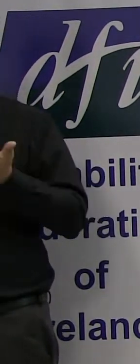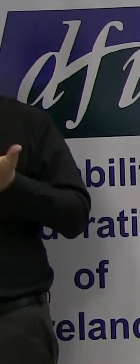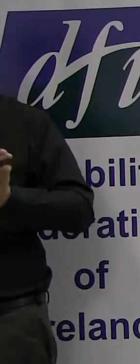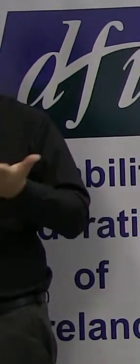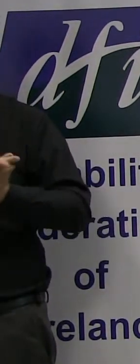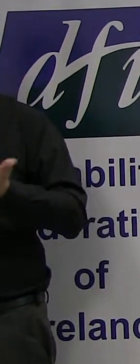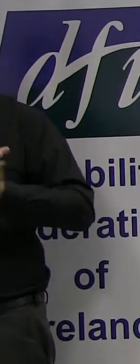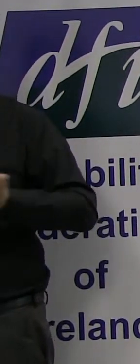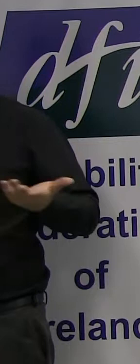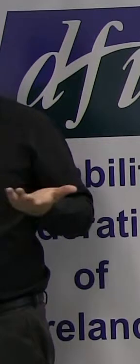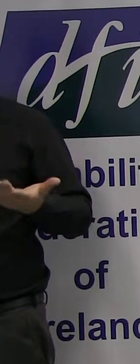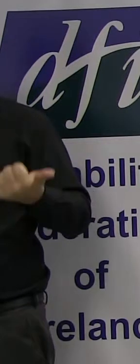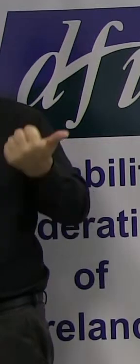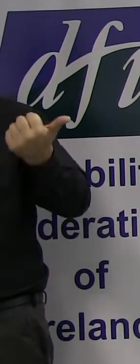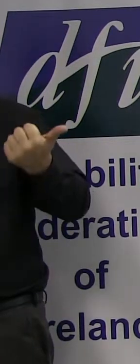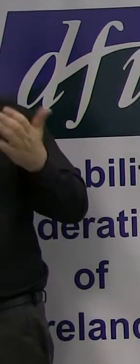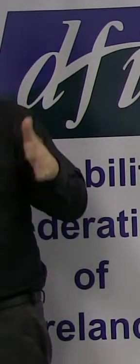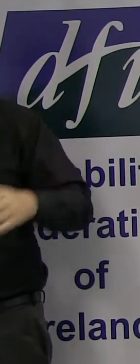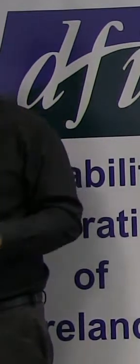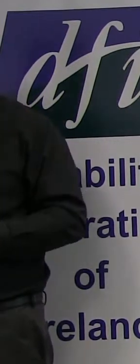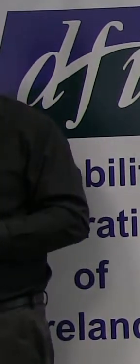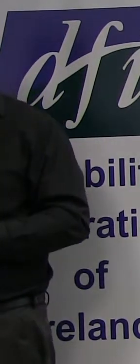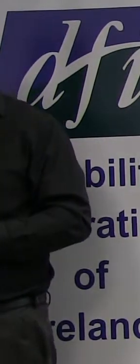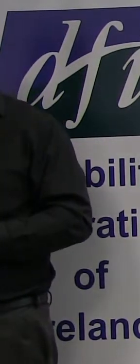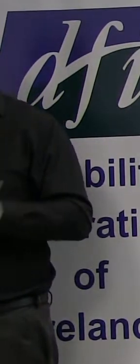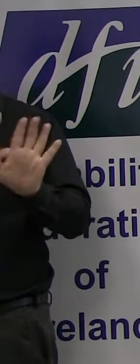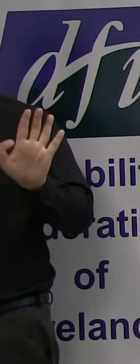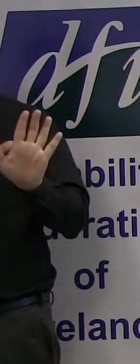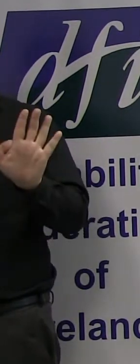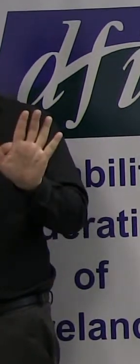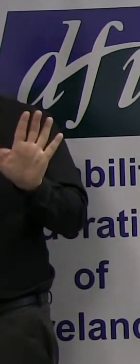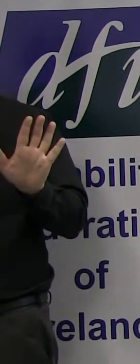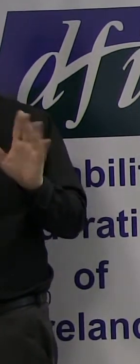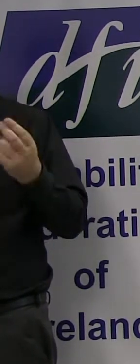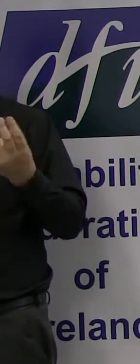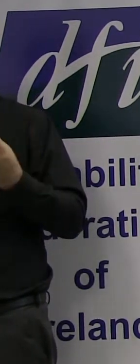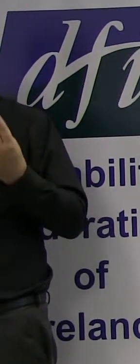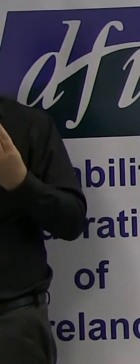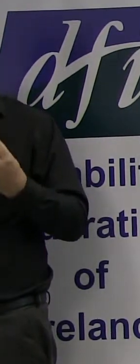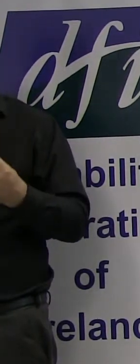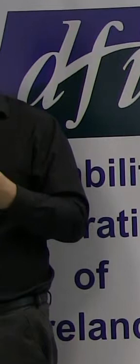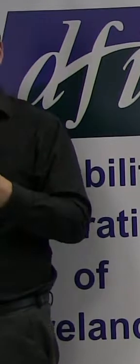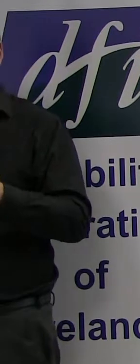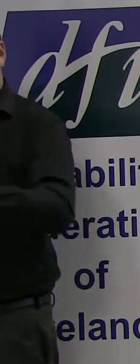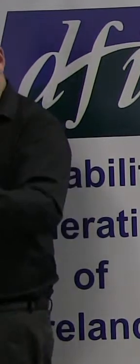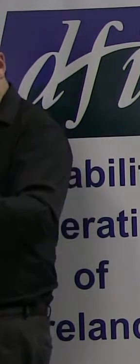so that's fair enough that's artillery because it's about you're actually chasing your charge reporters and you know that there's a Pap test if you